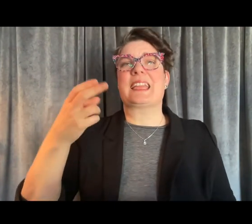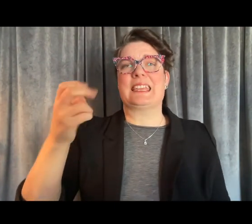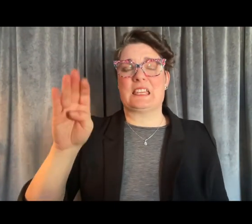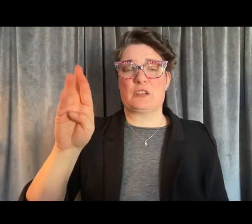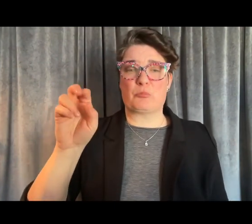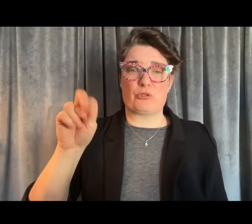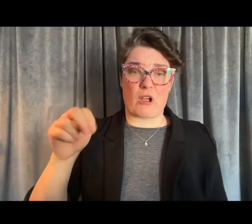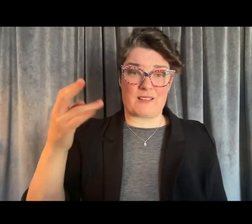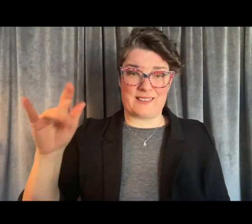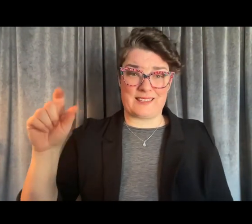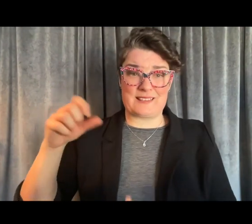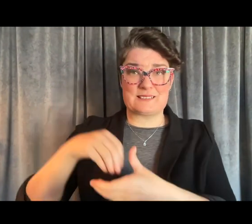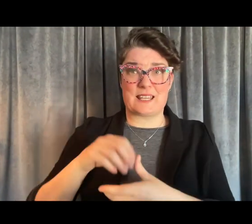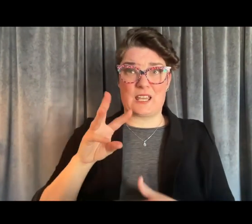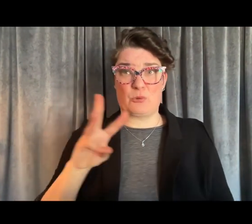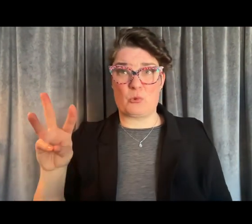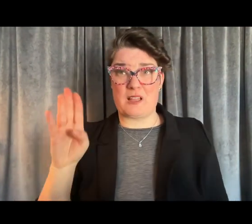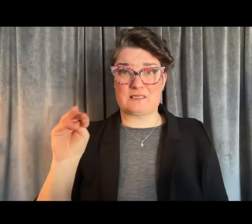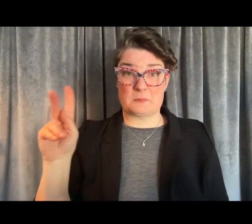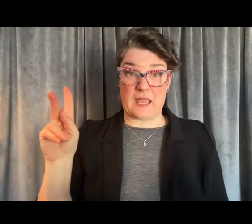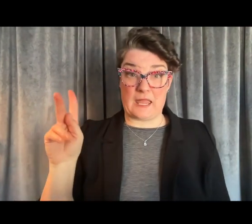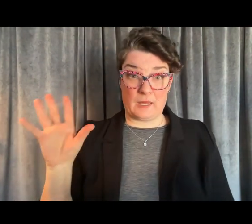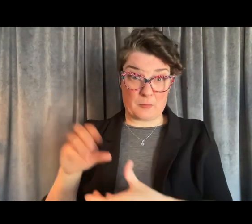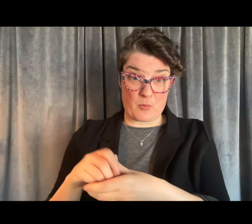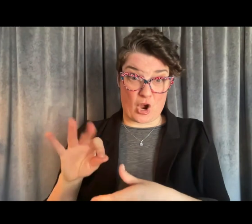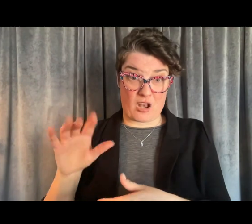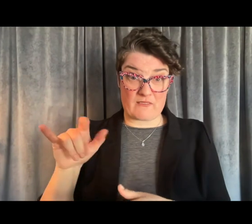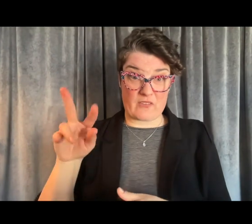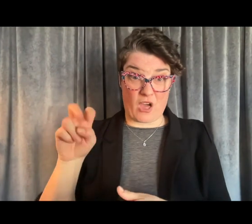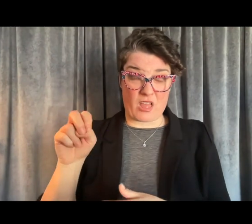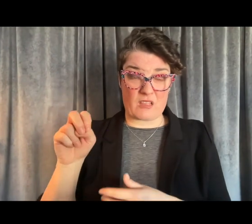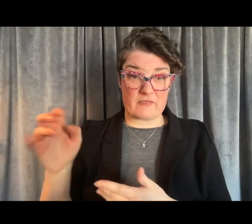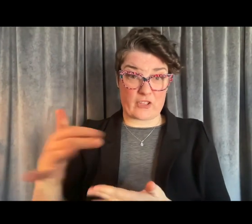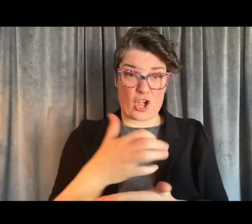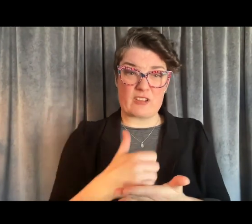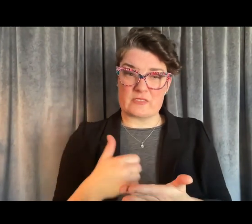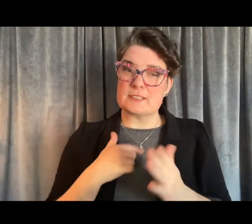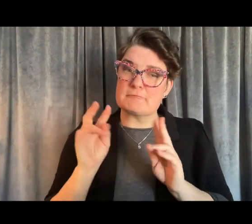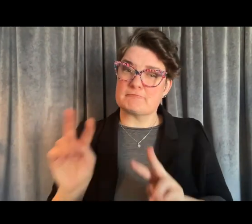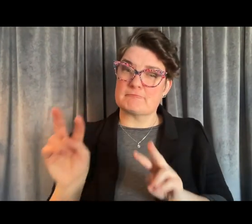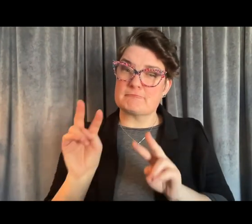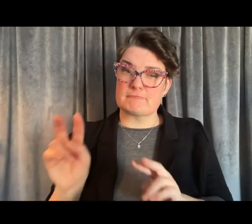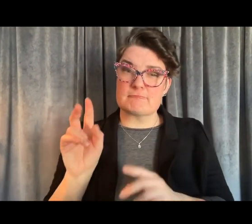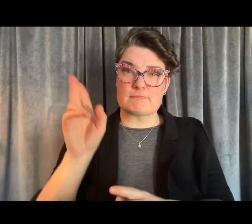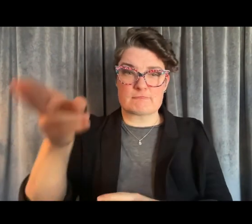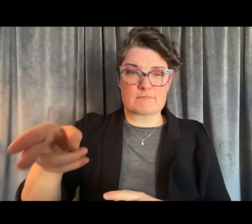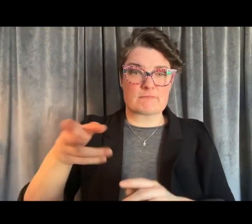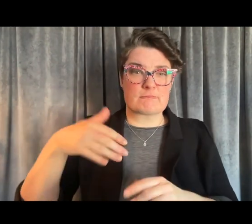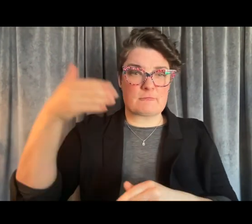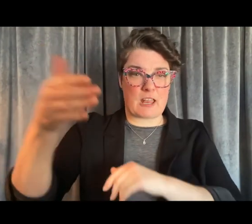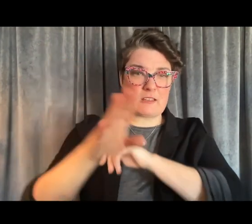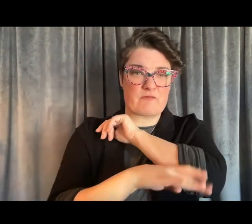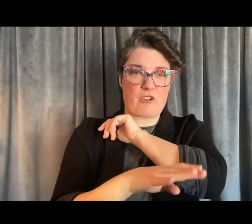And I, you know, being part of the olive harvest is something that I really am looking forward to doing next fall.